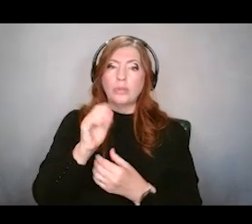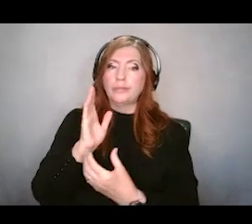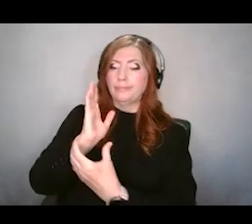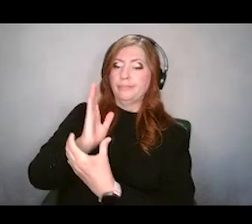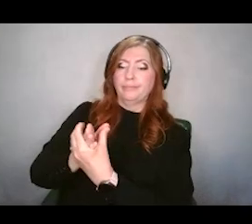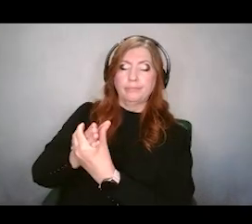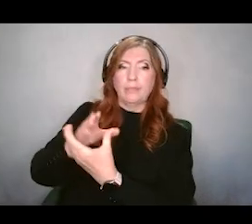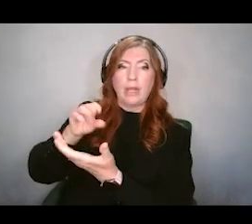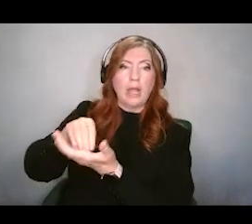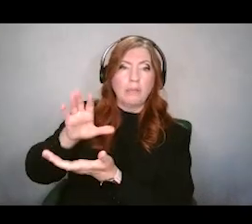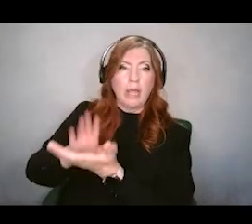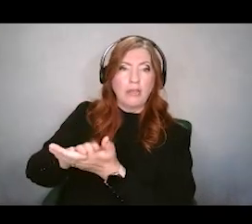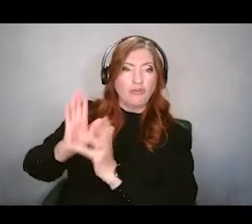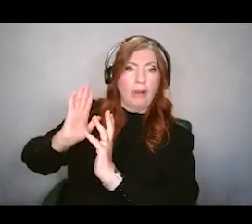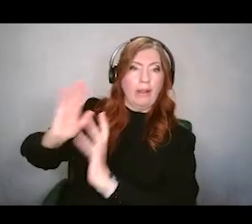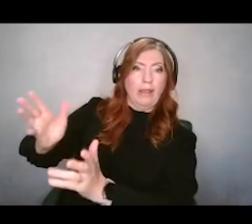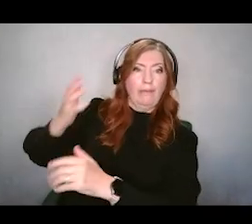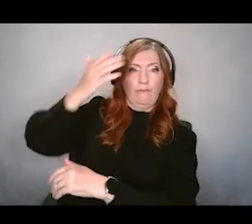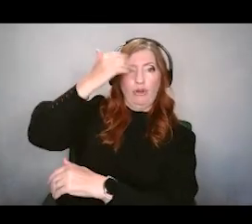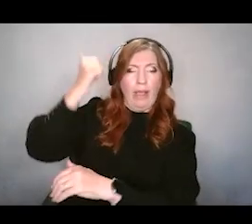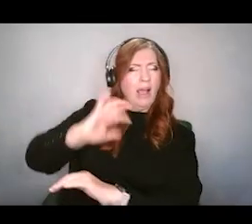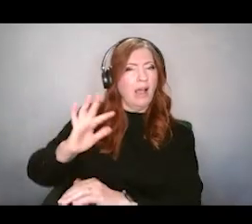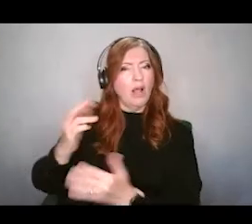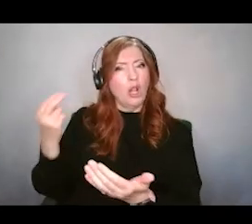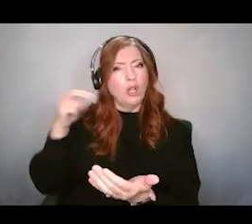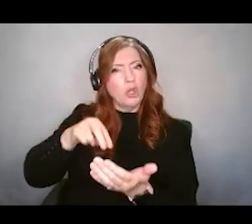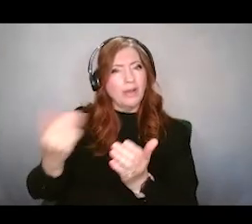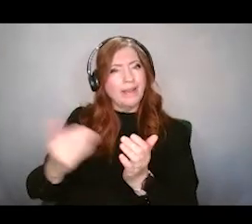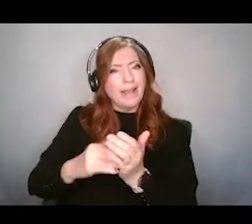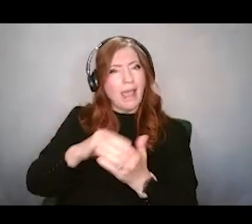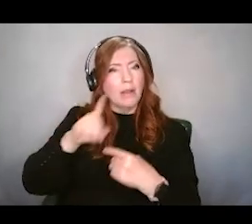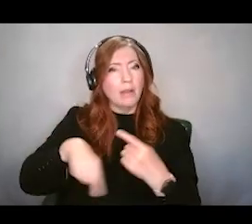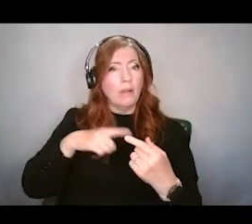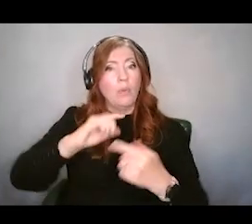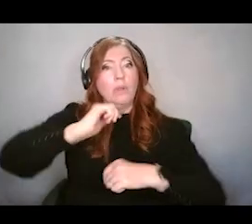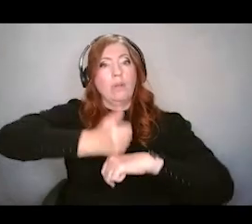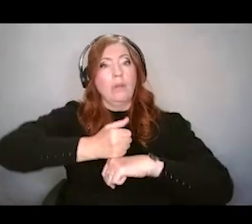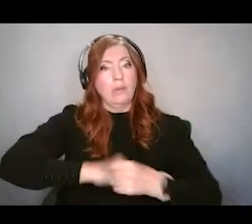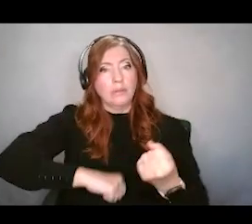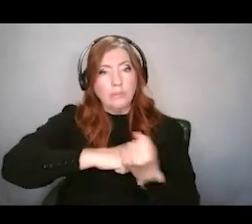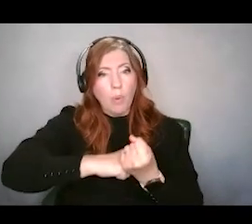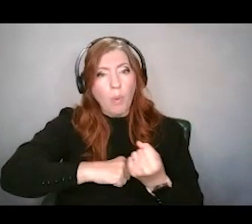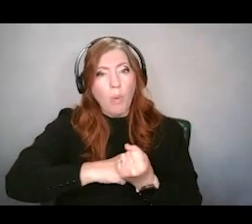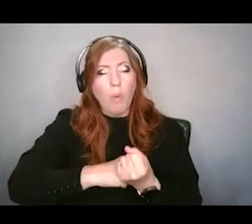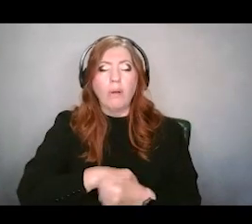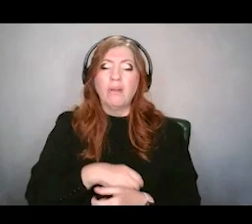about it. Revisit it when you’re implementing supports. It’s a dynamic tool that can evolve